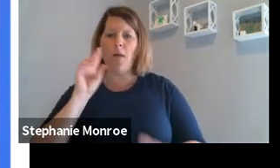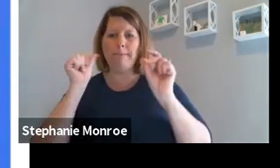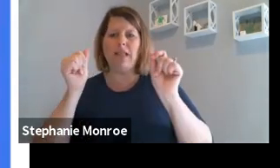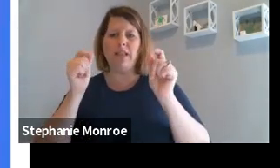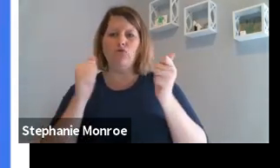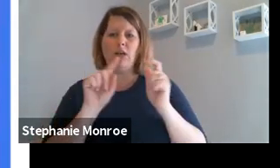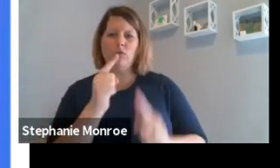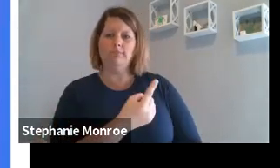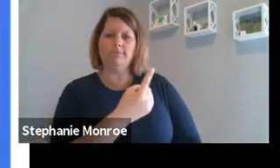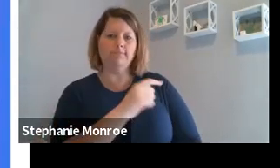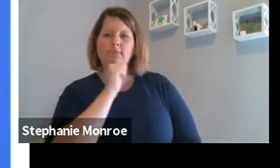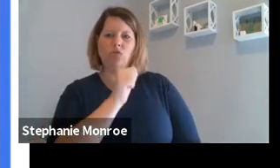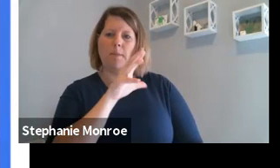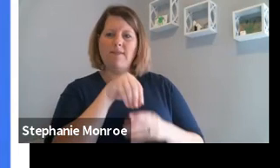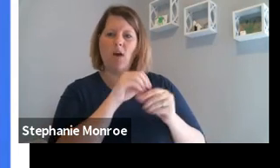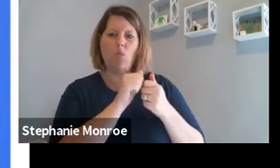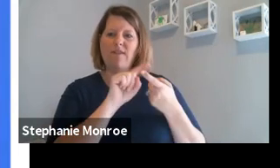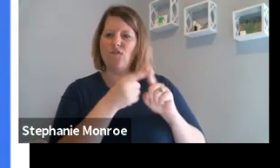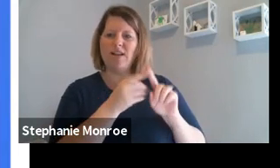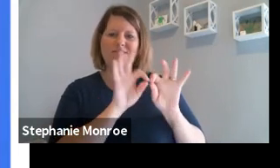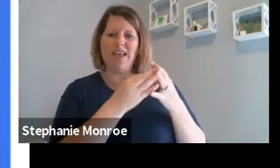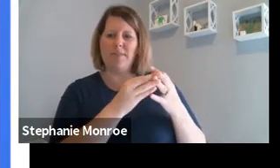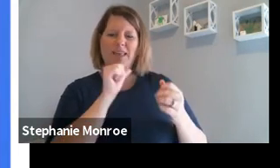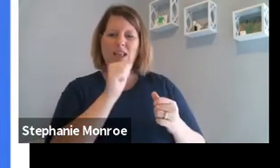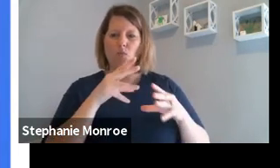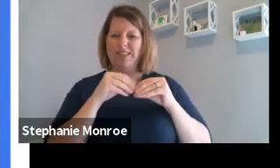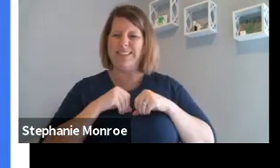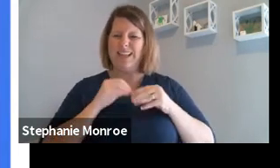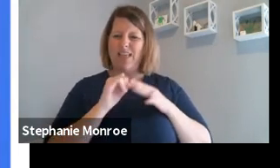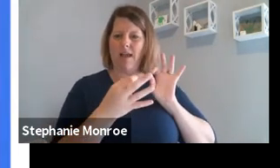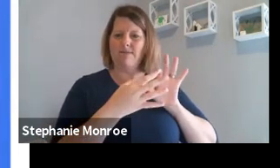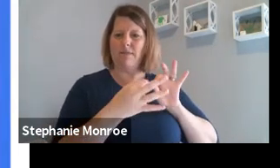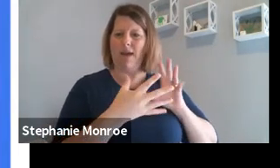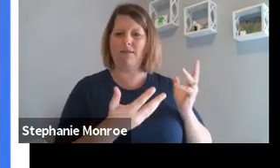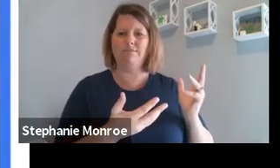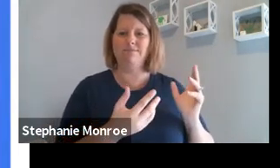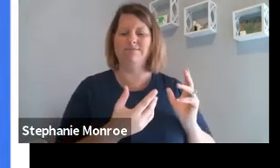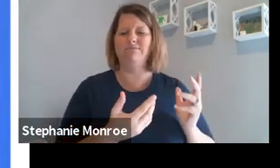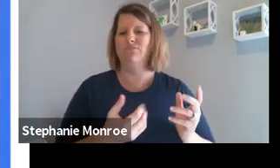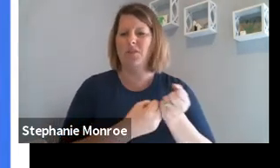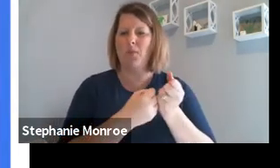the victims so that they don't get the feedback of that which will be considered a support system, for the victim.